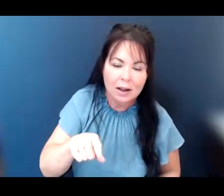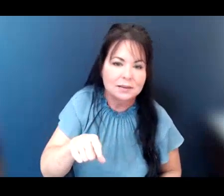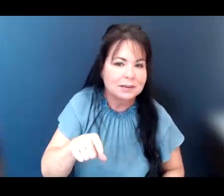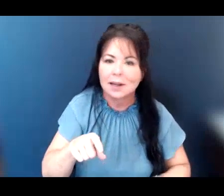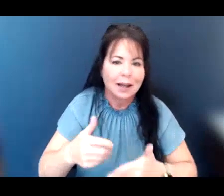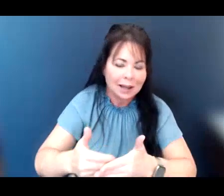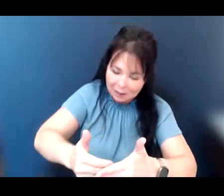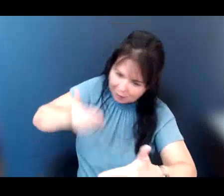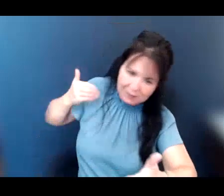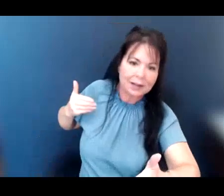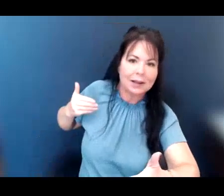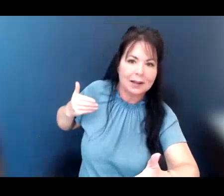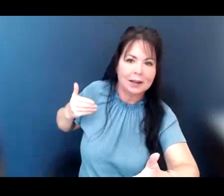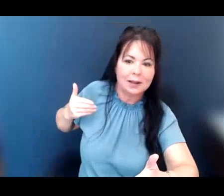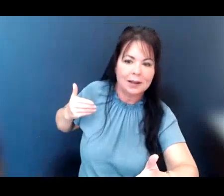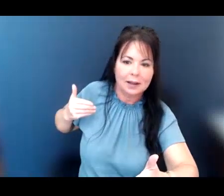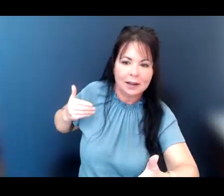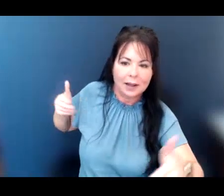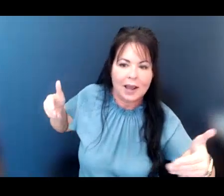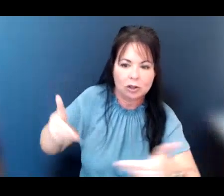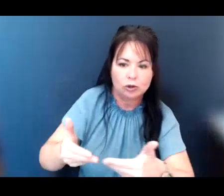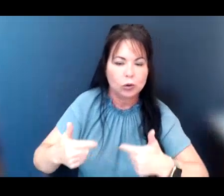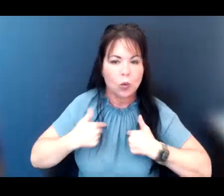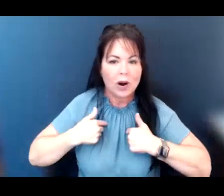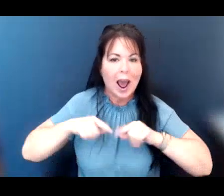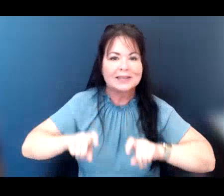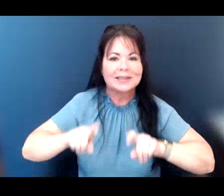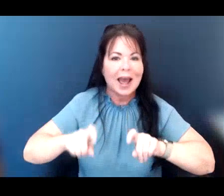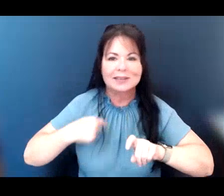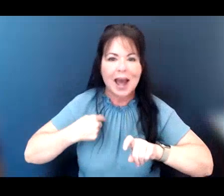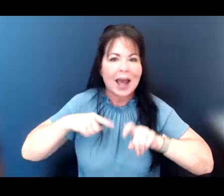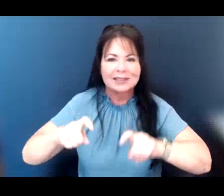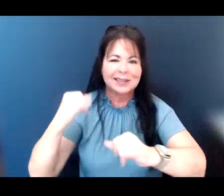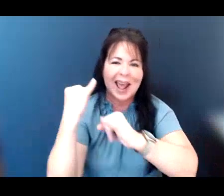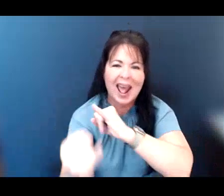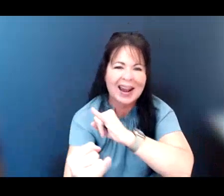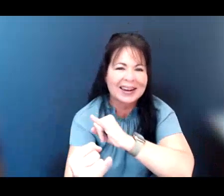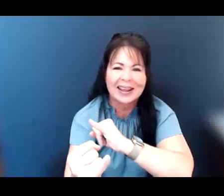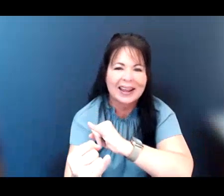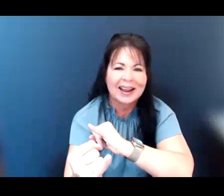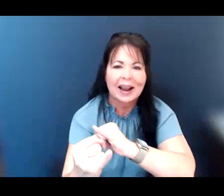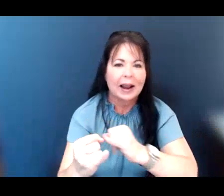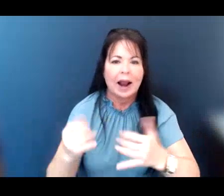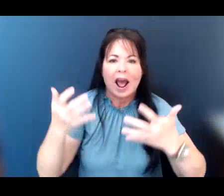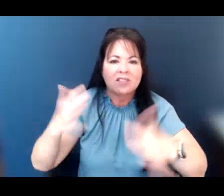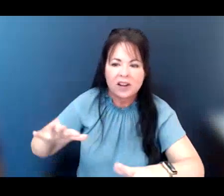When I test it, I'm testing it way at the end, right? They've already done all their QA and all that sort of thing.